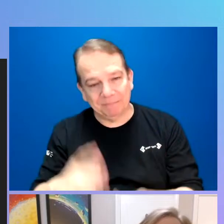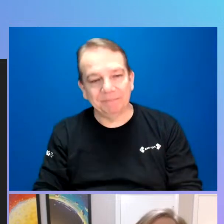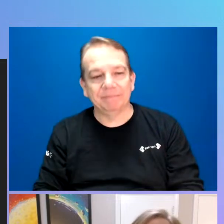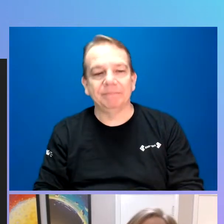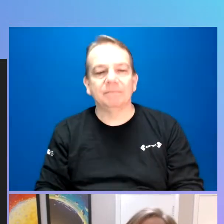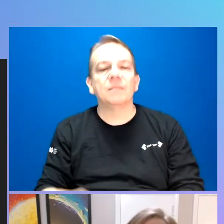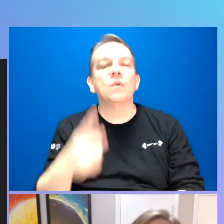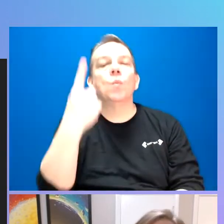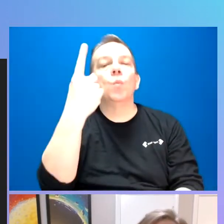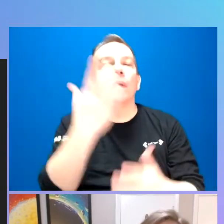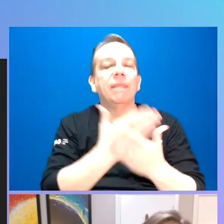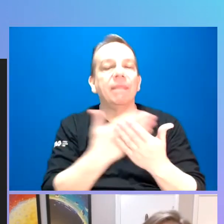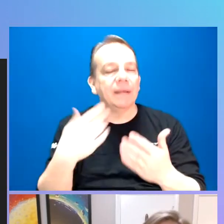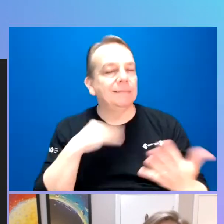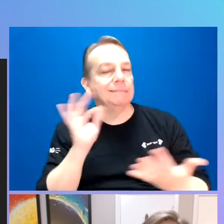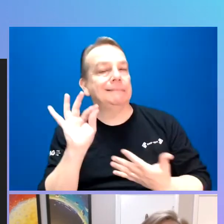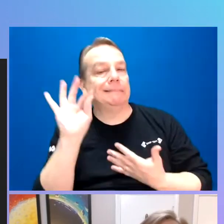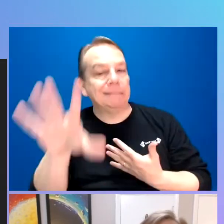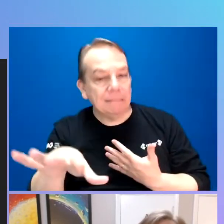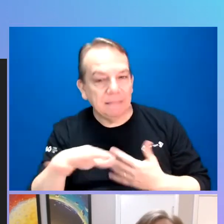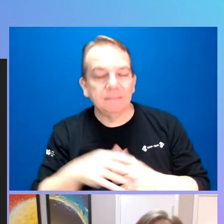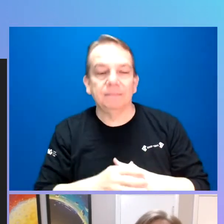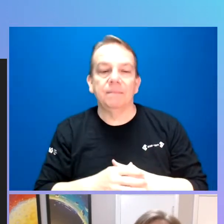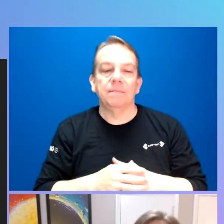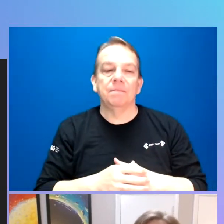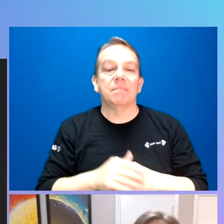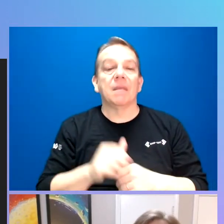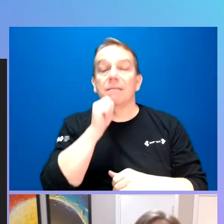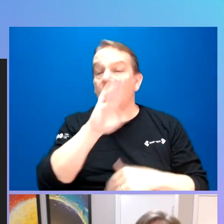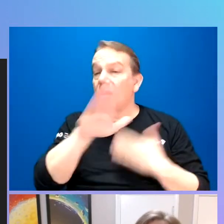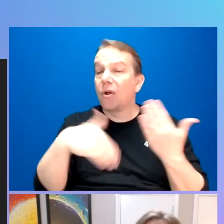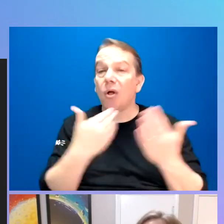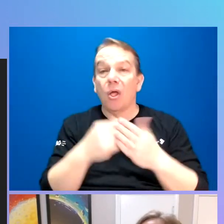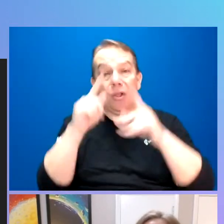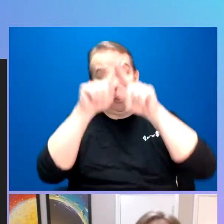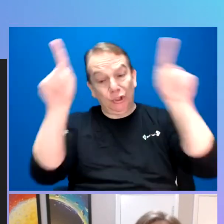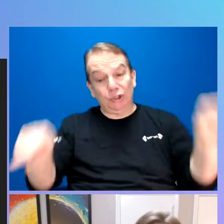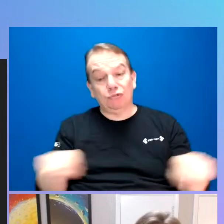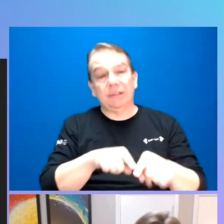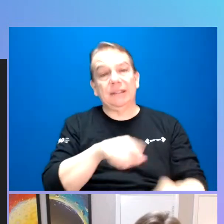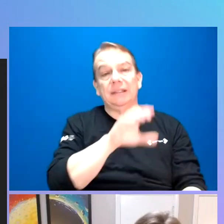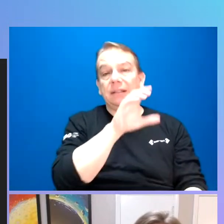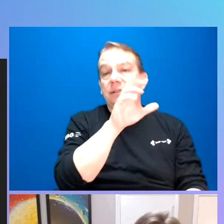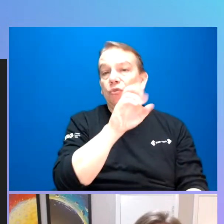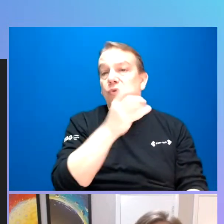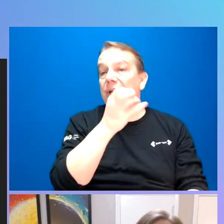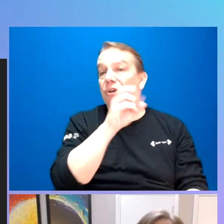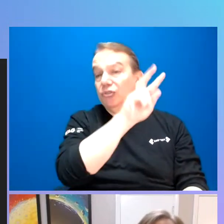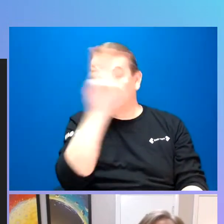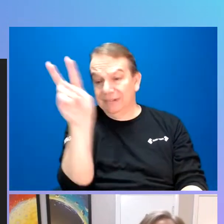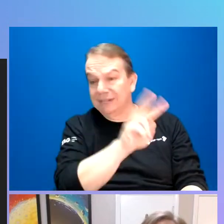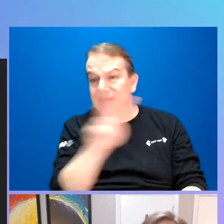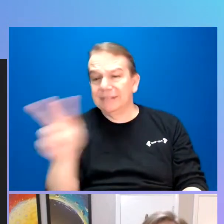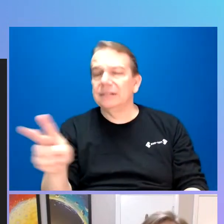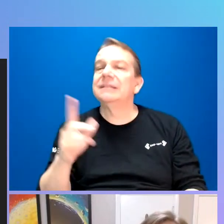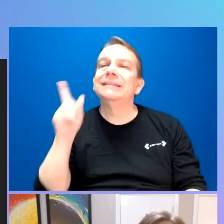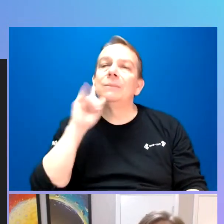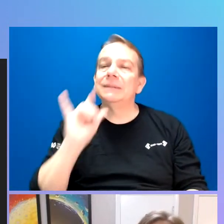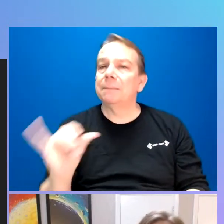before we continue with more examples, not all screen readers announce things exactly the same